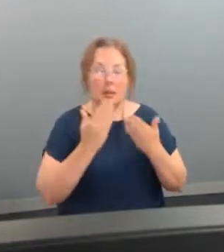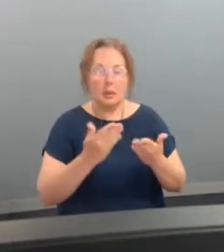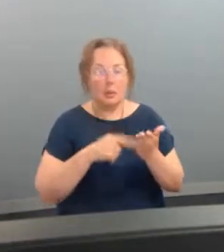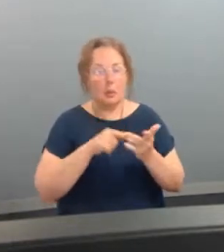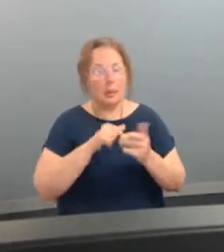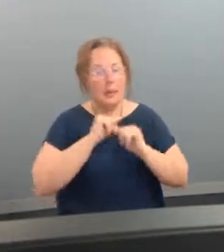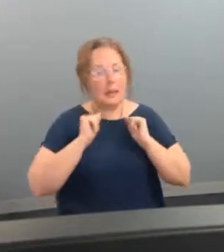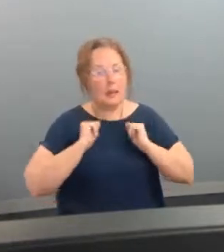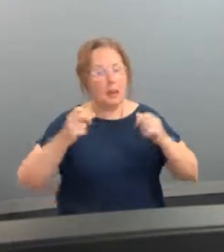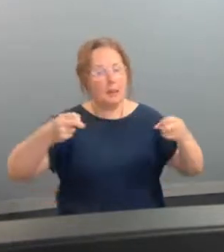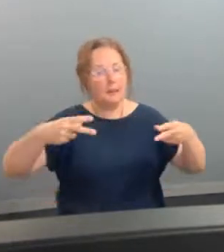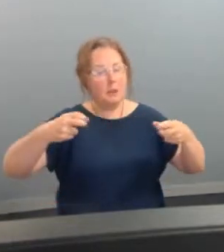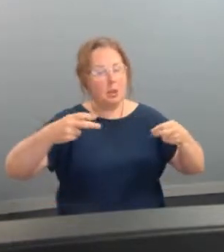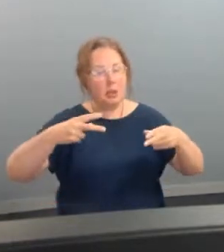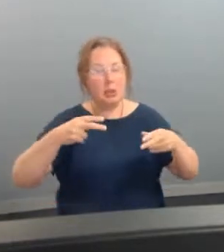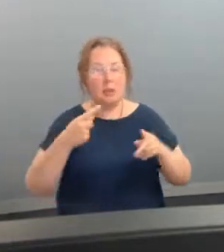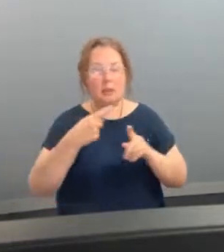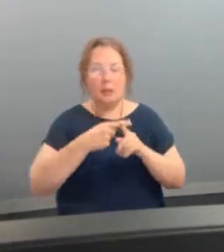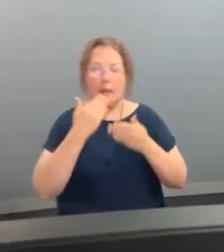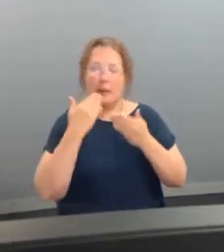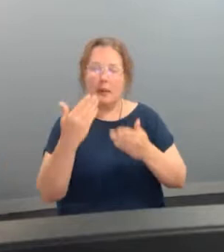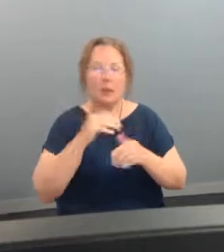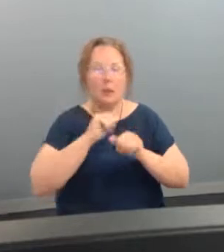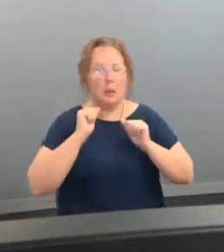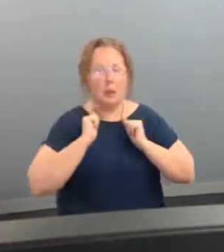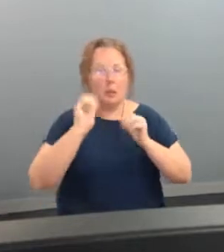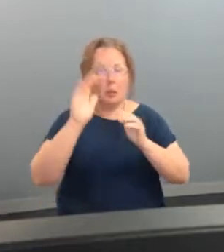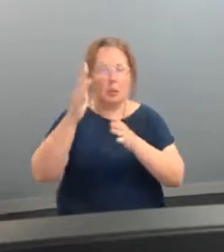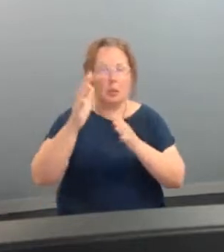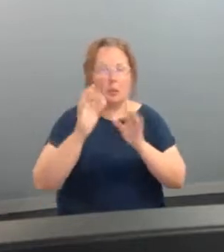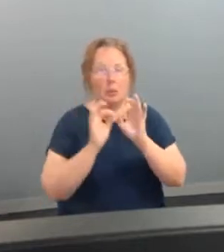are there in terms of the papers. So we'd like to say